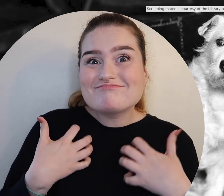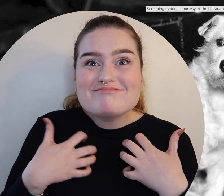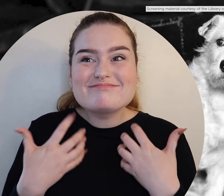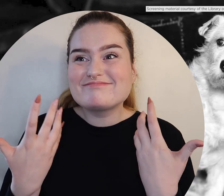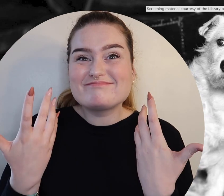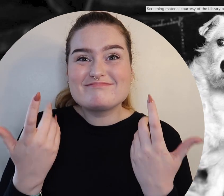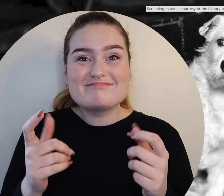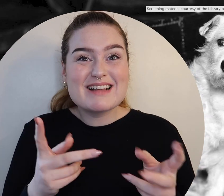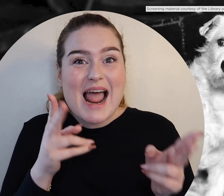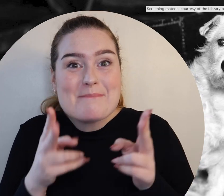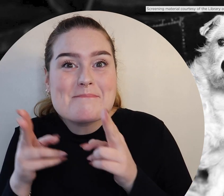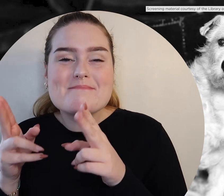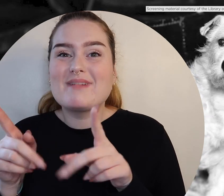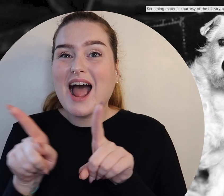entertaining clips and images.